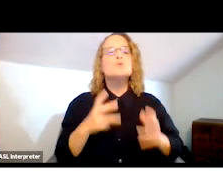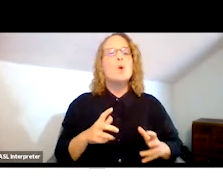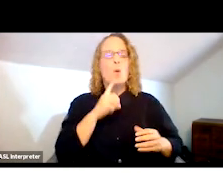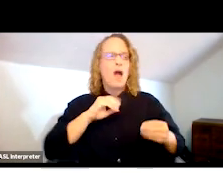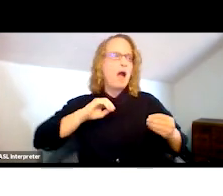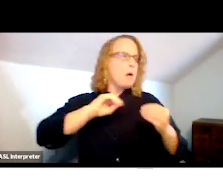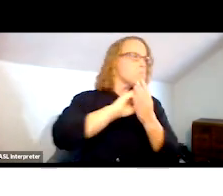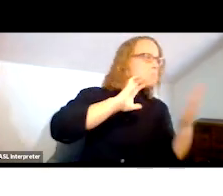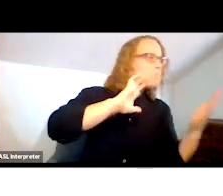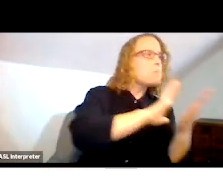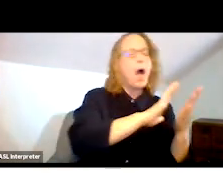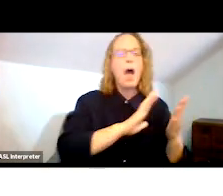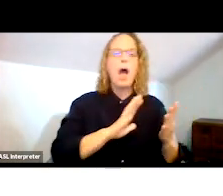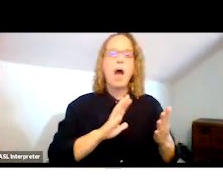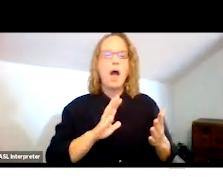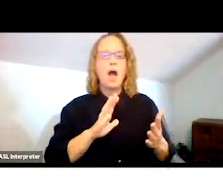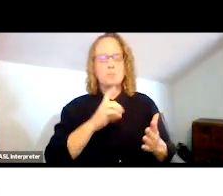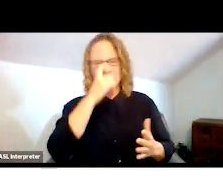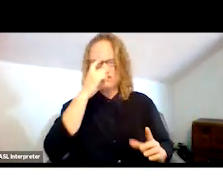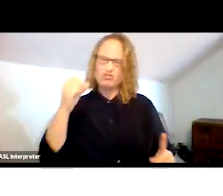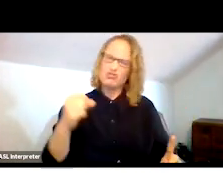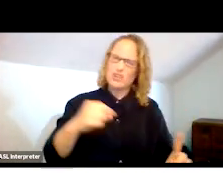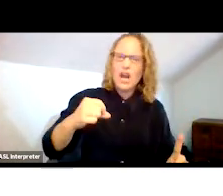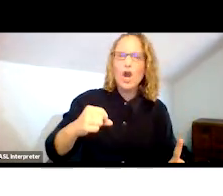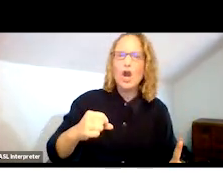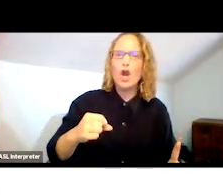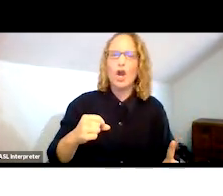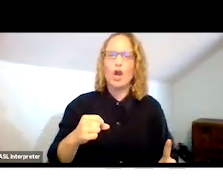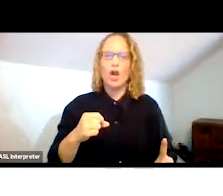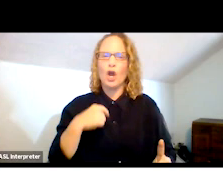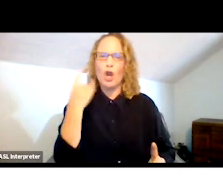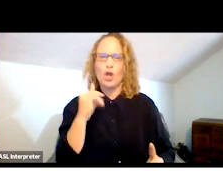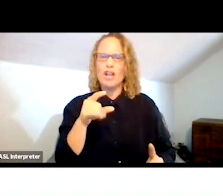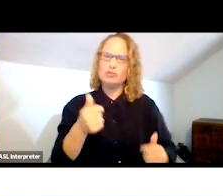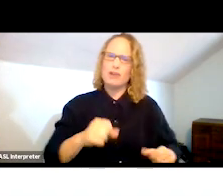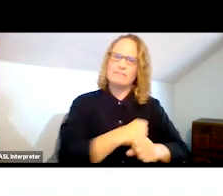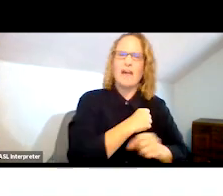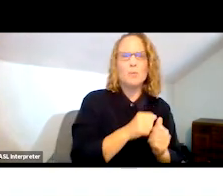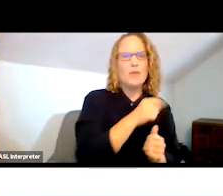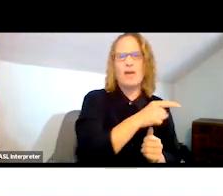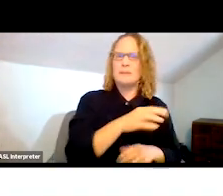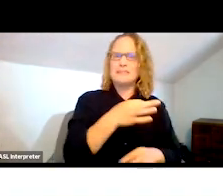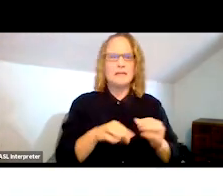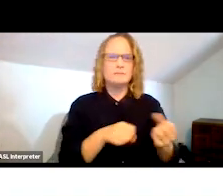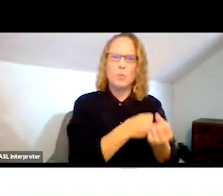We definitely wanna be mindful of when an individual is becoming a safety concern,